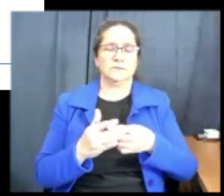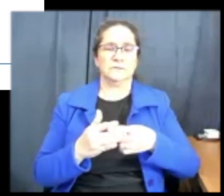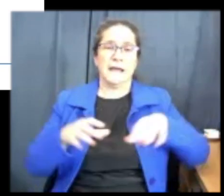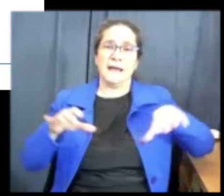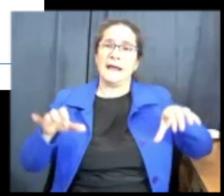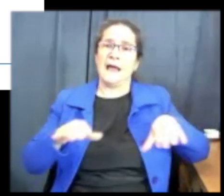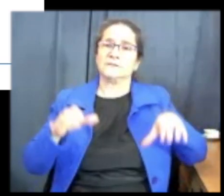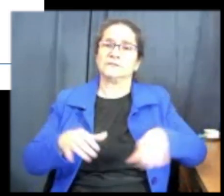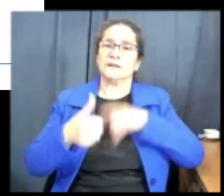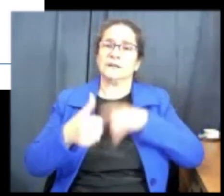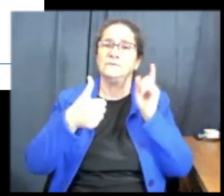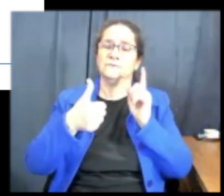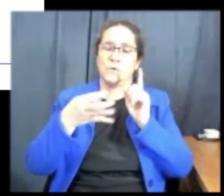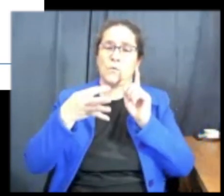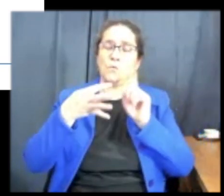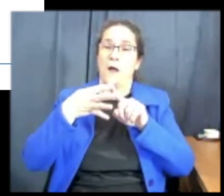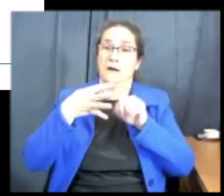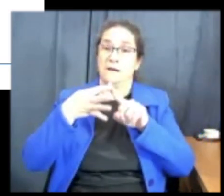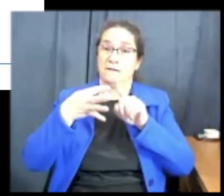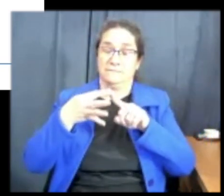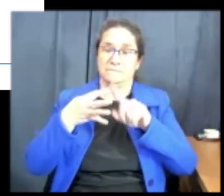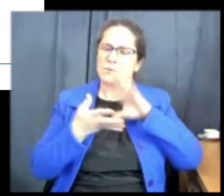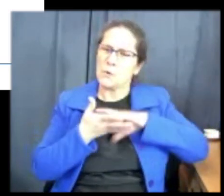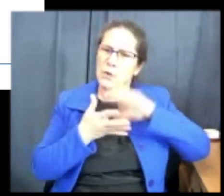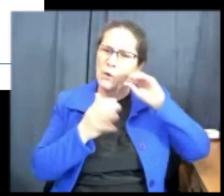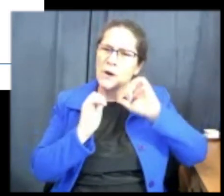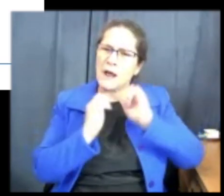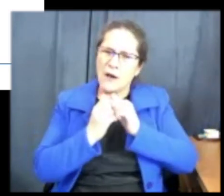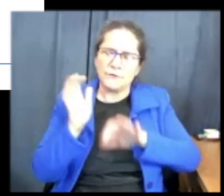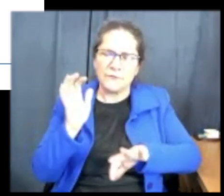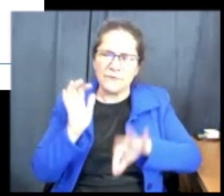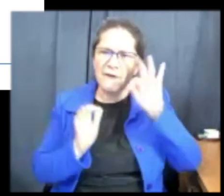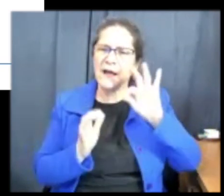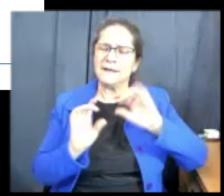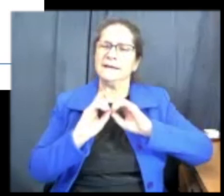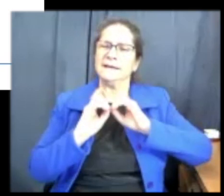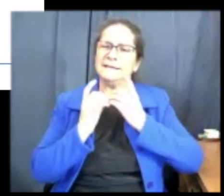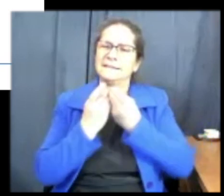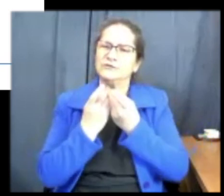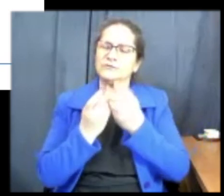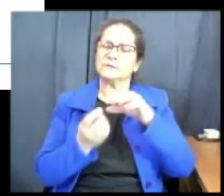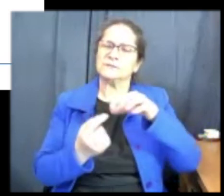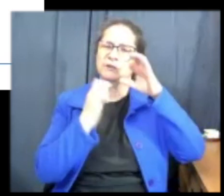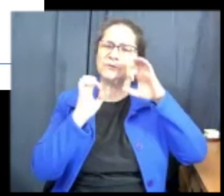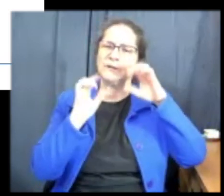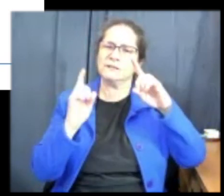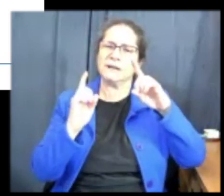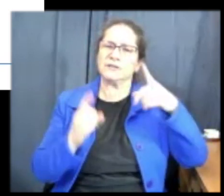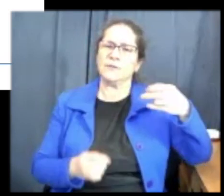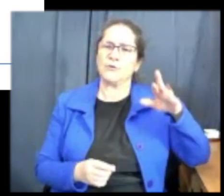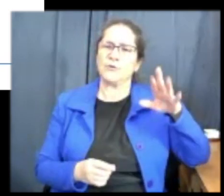where we will learn how to access the district Special Education Profile data. You would want to do this with your team